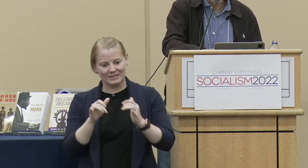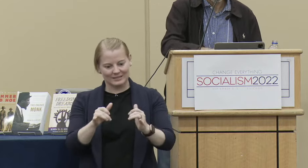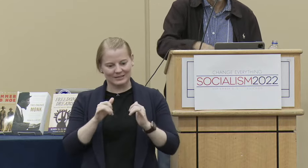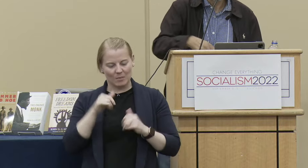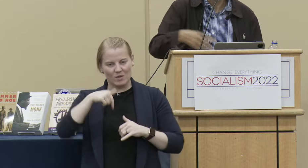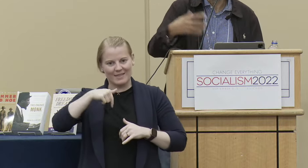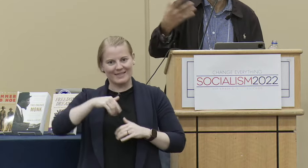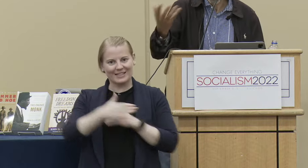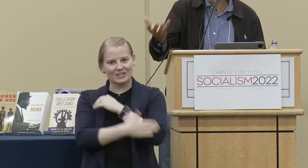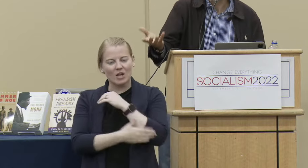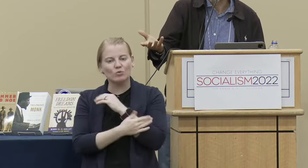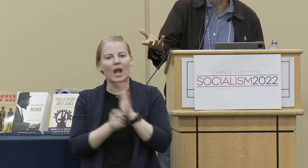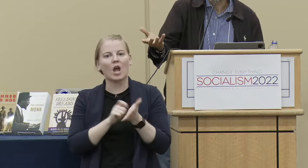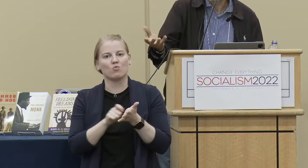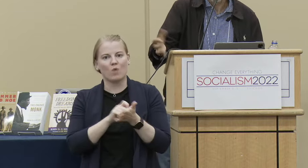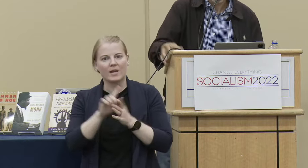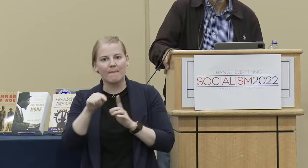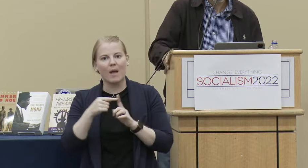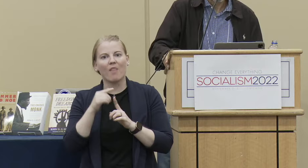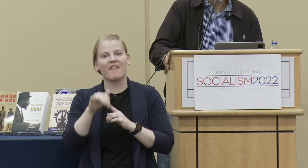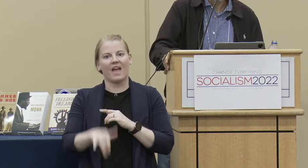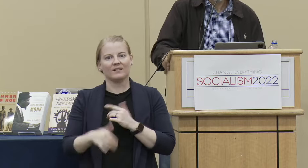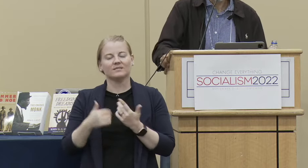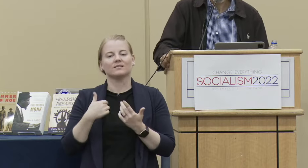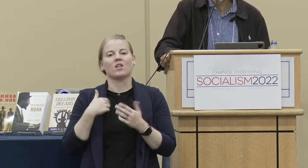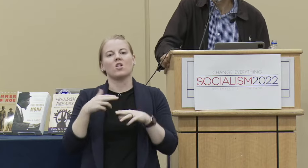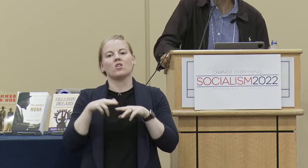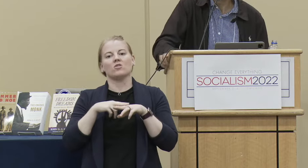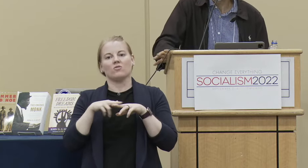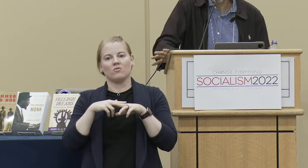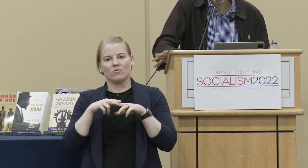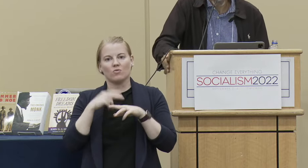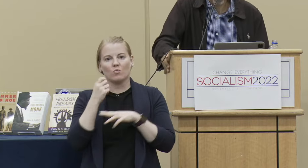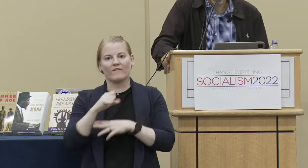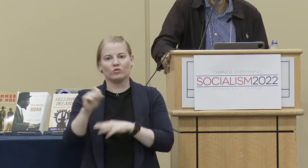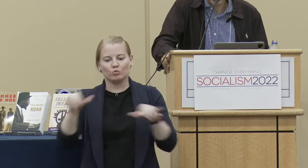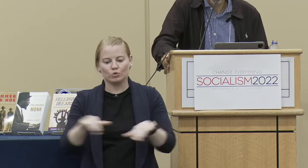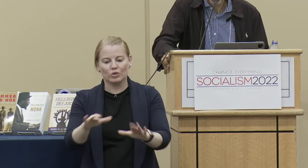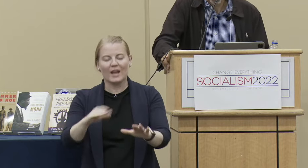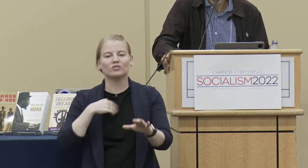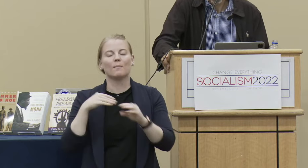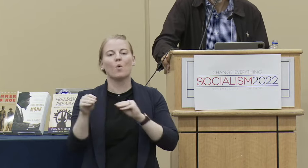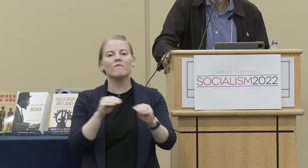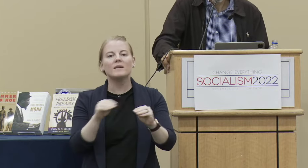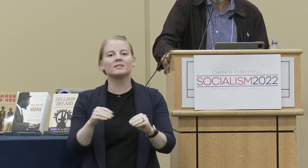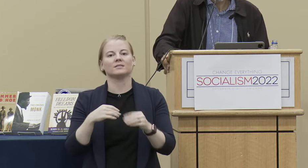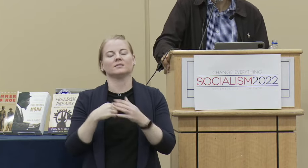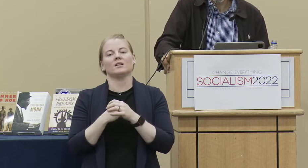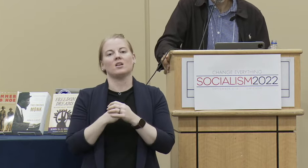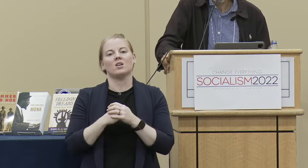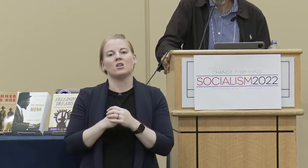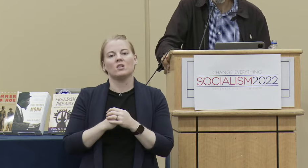of these moments had corollaries in this country, which I write about in Freedom Dreams. The revolutionary action movement. The provisional government for the